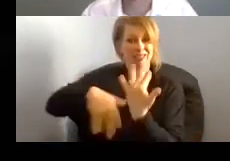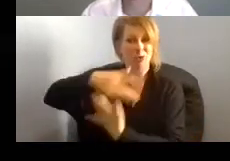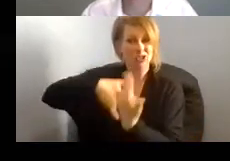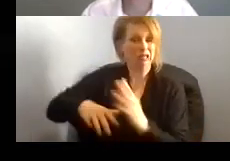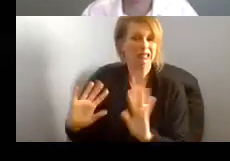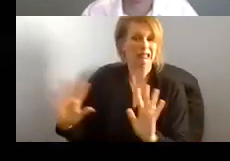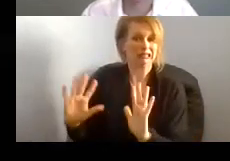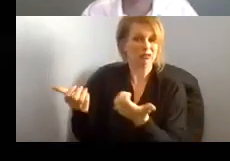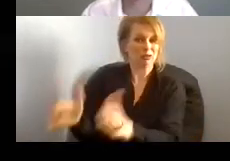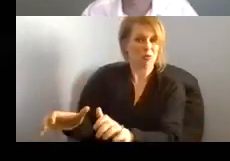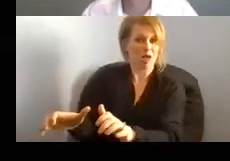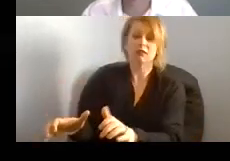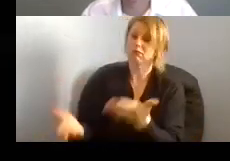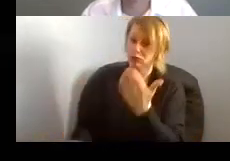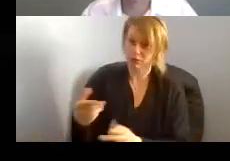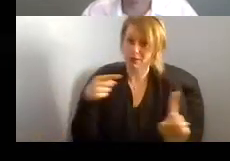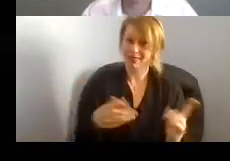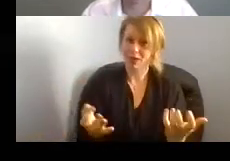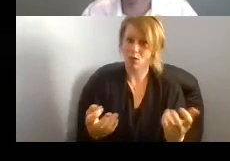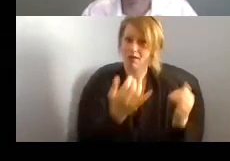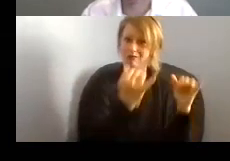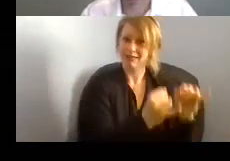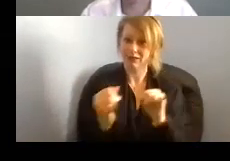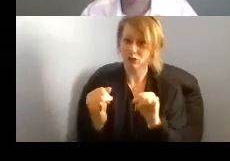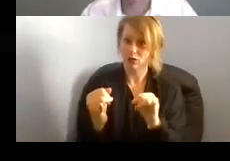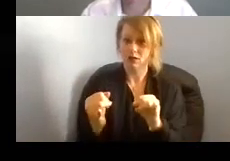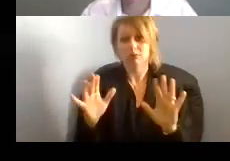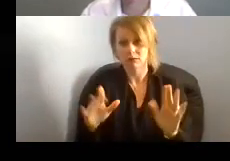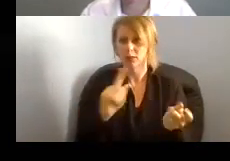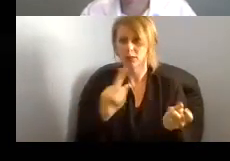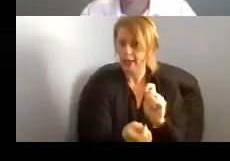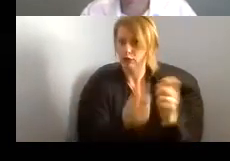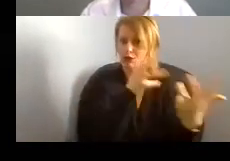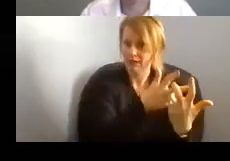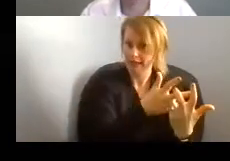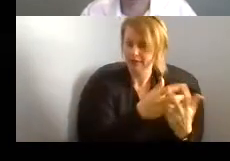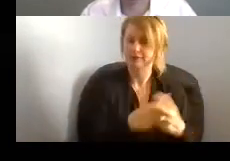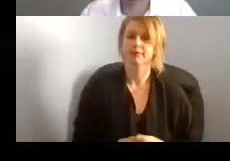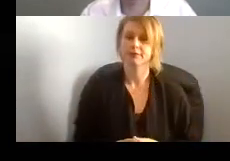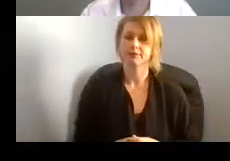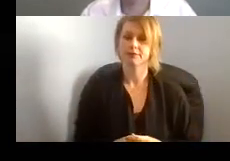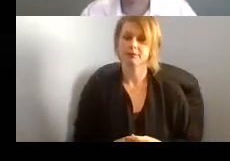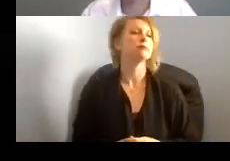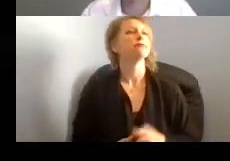an individual project instead of a group project. You can suggest a student adapt a formal research paper into something